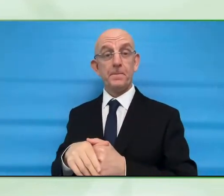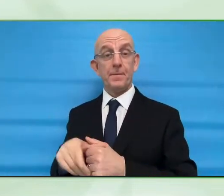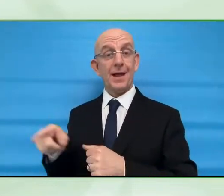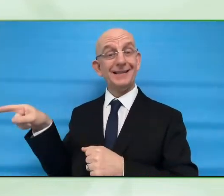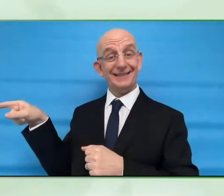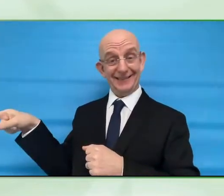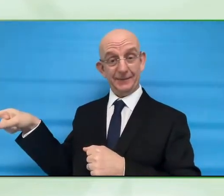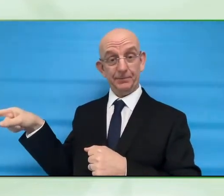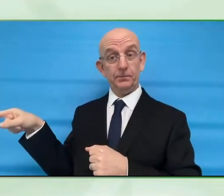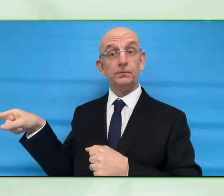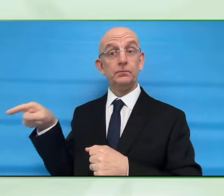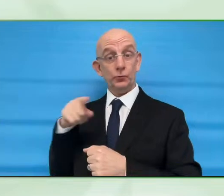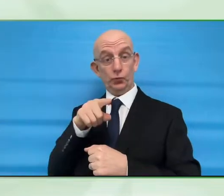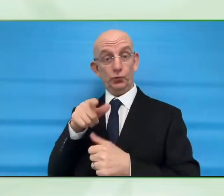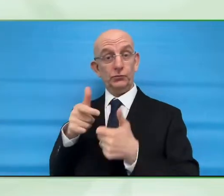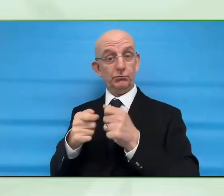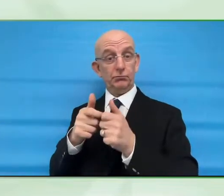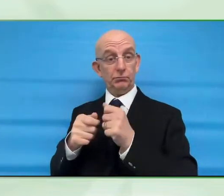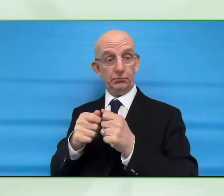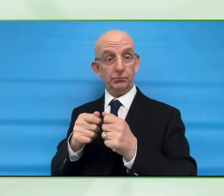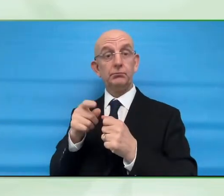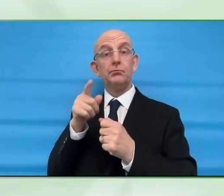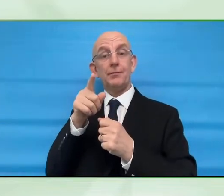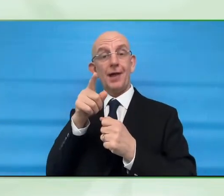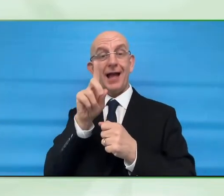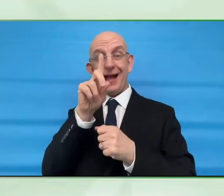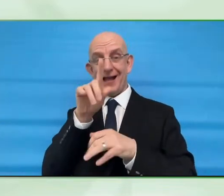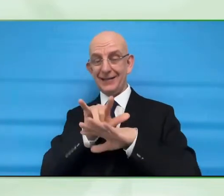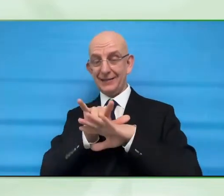Thank you.